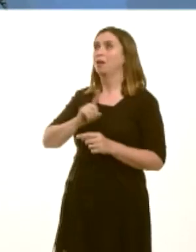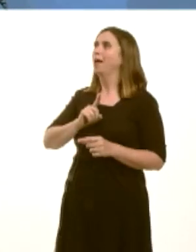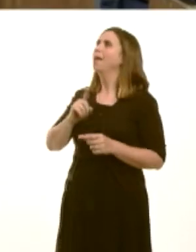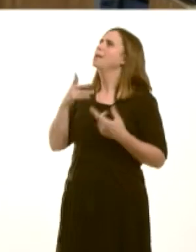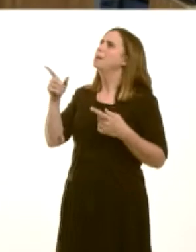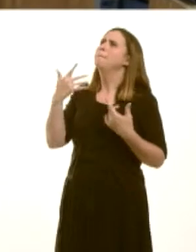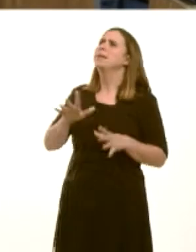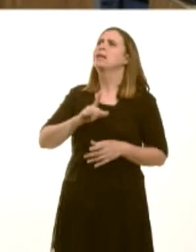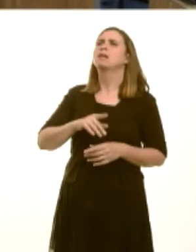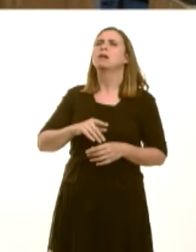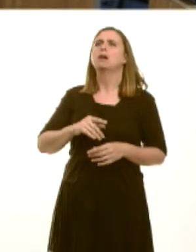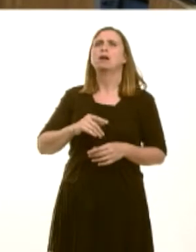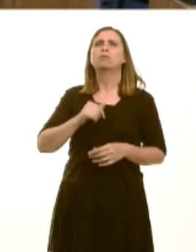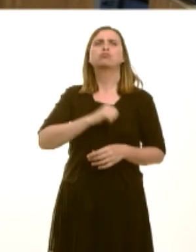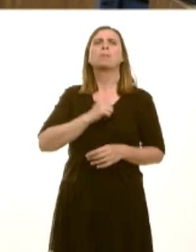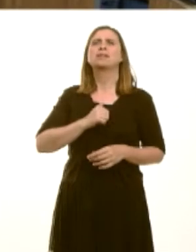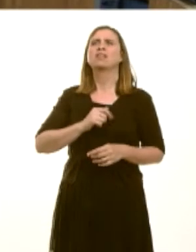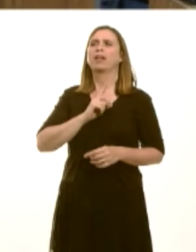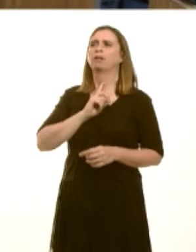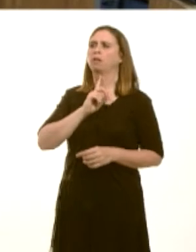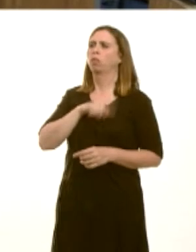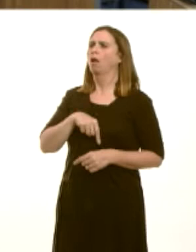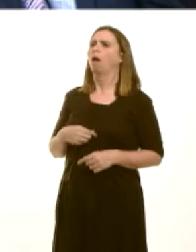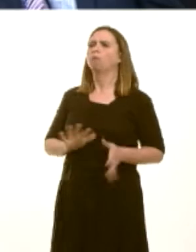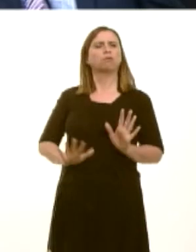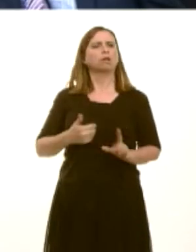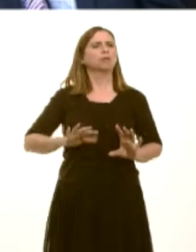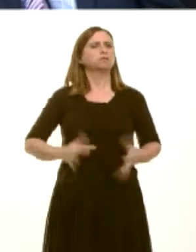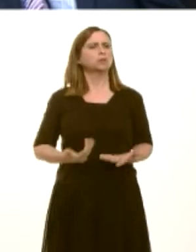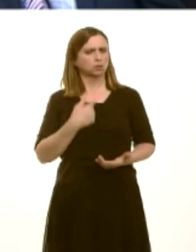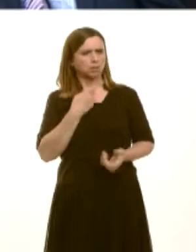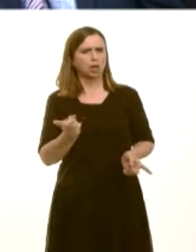of promise that was there from the UK Government. So, yes, we do welcome the electrification